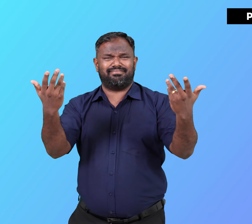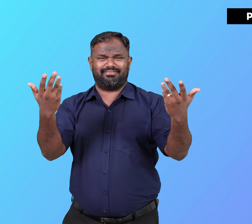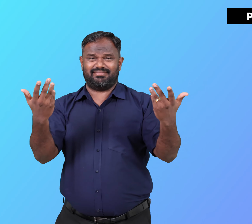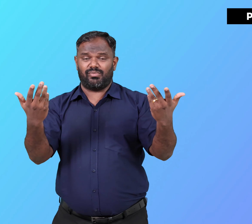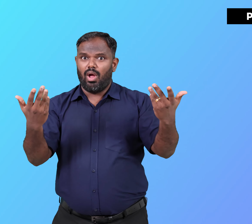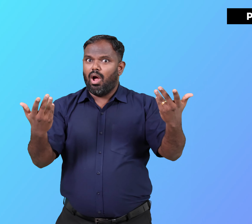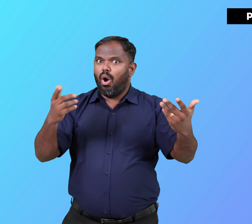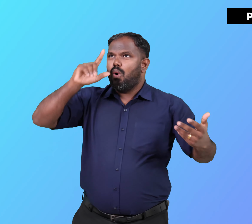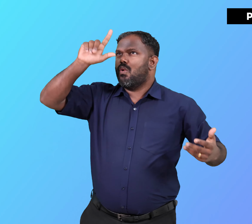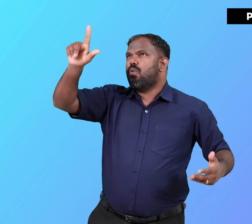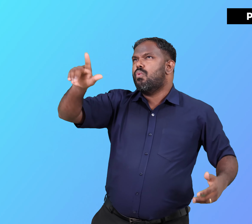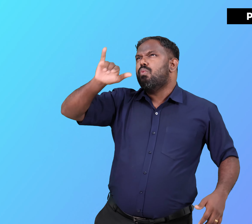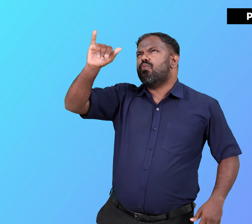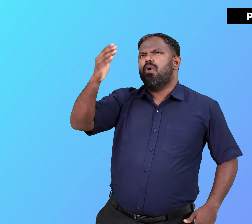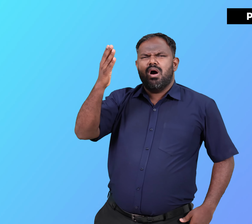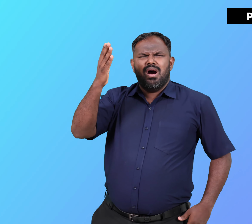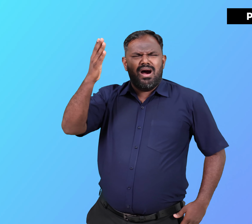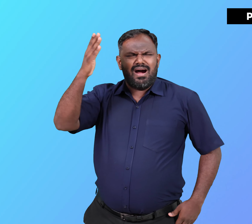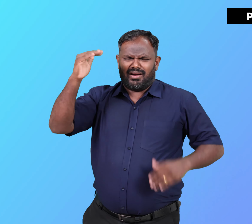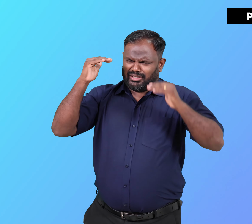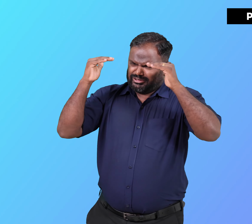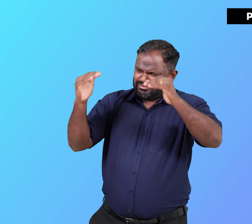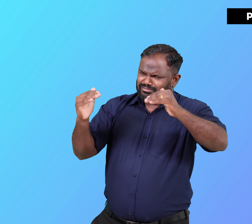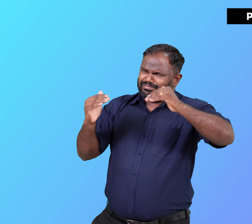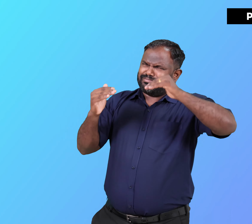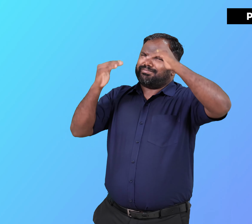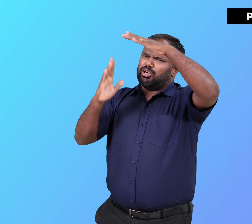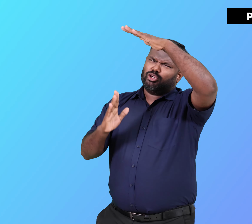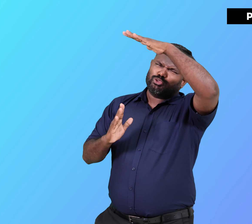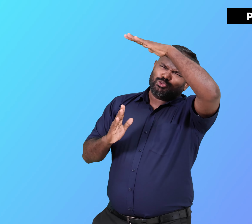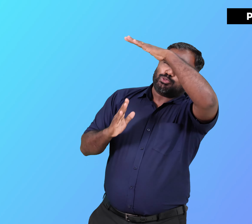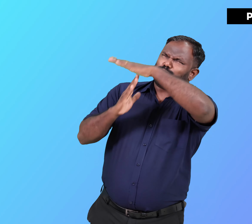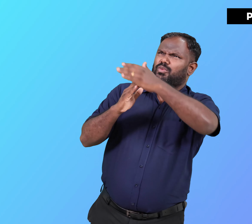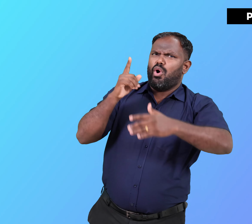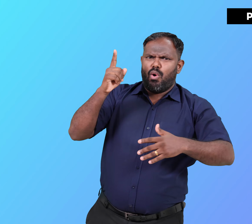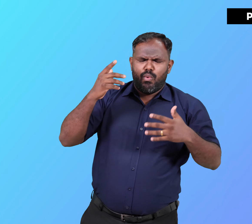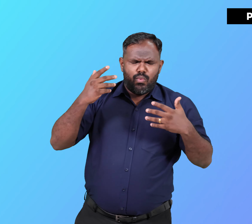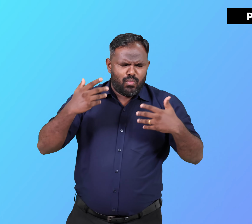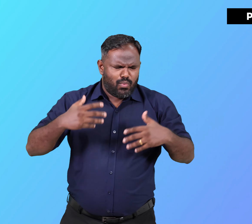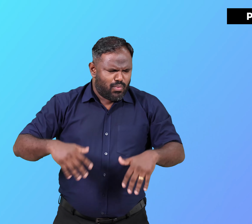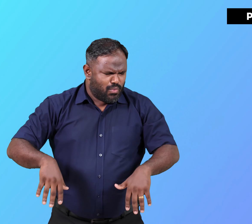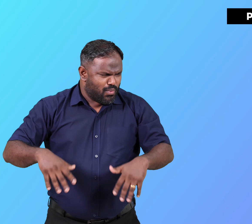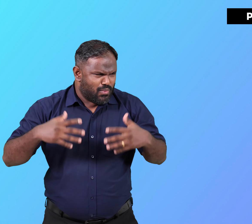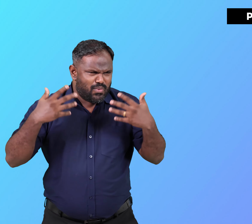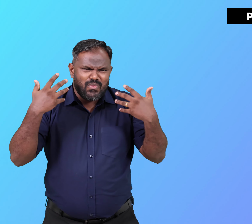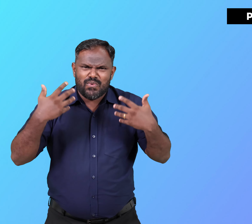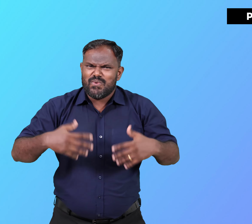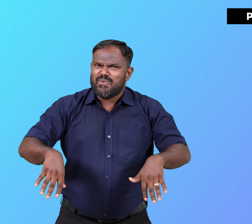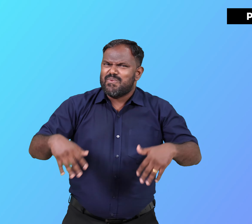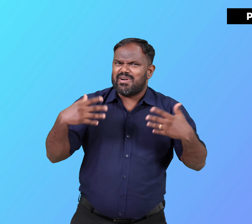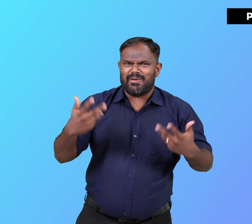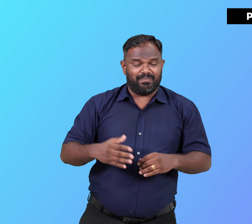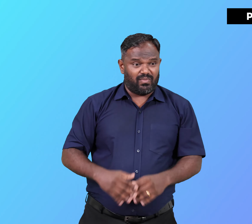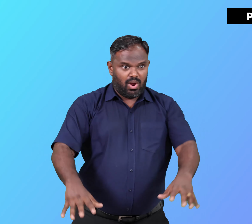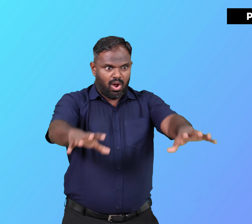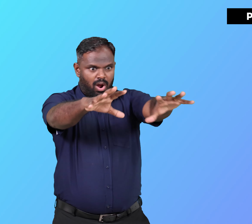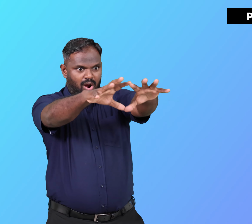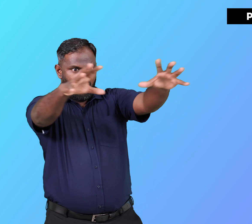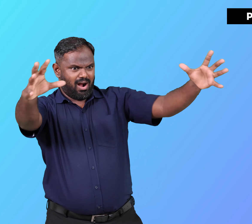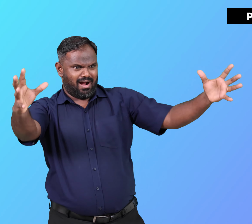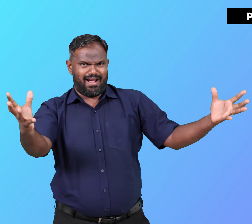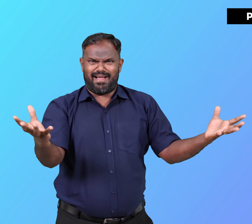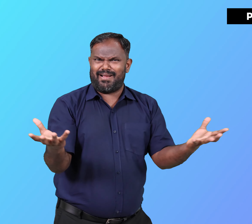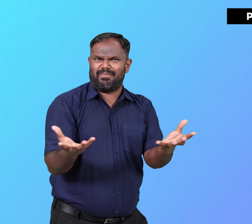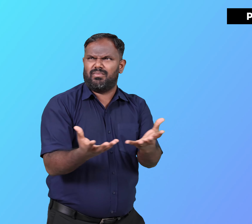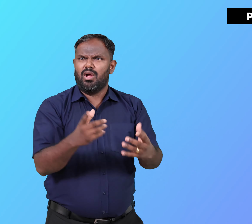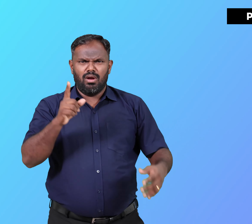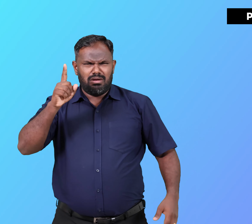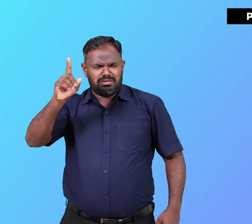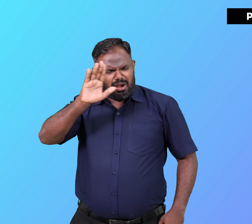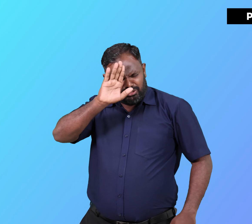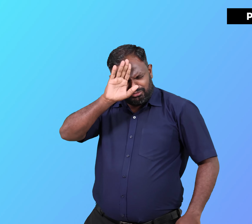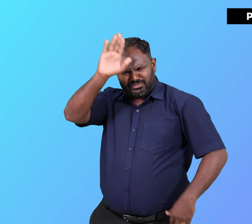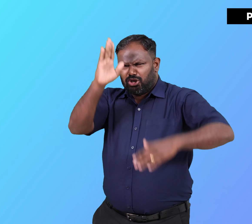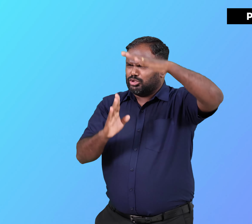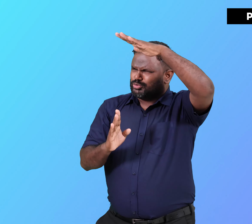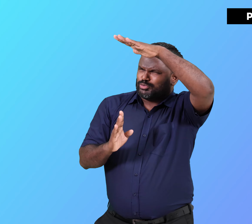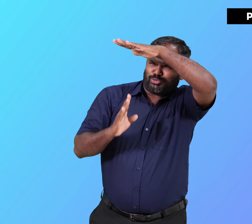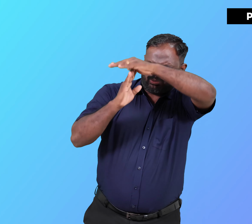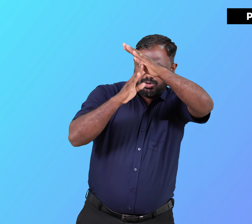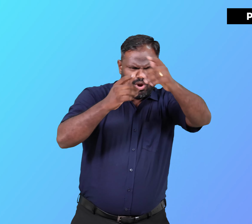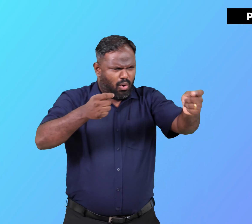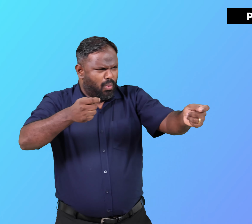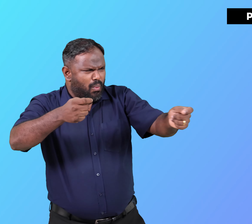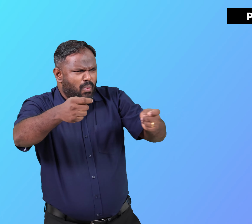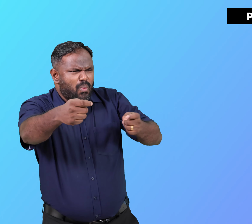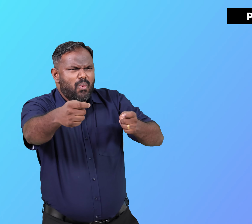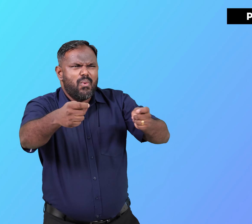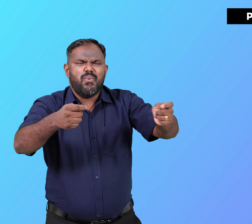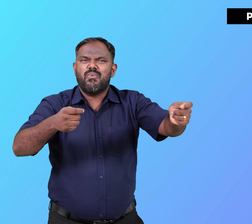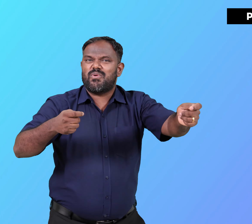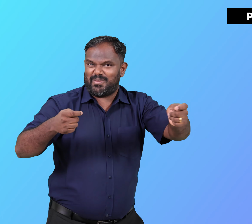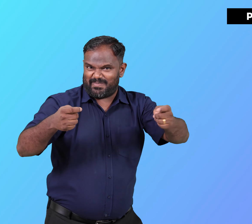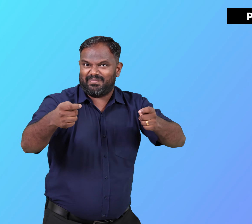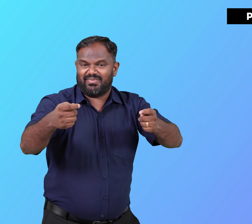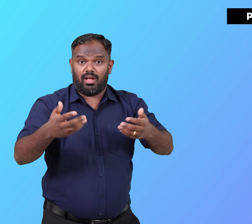The LORD, the Most High God, is awesome. He is the great King over all the earth.